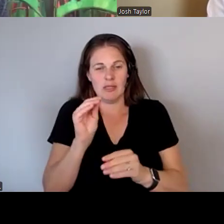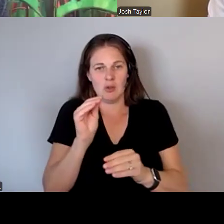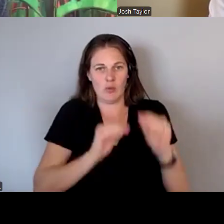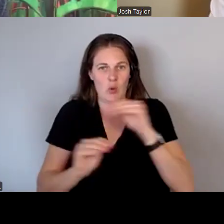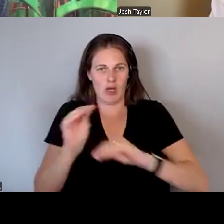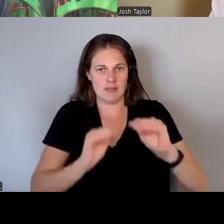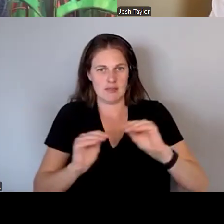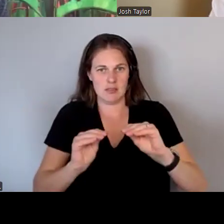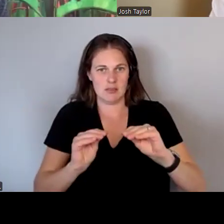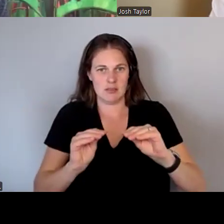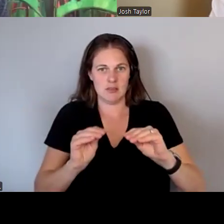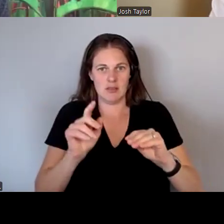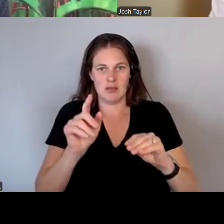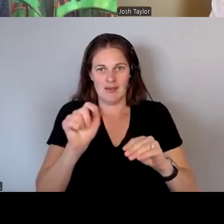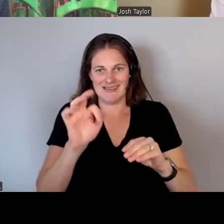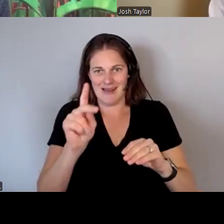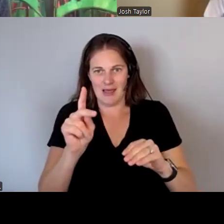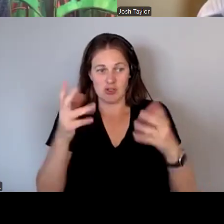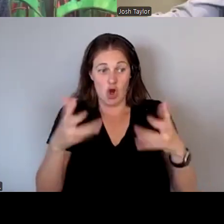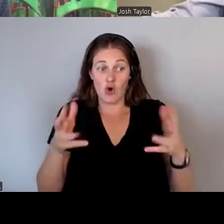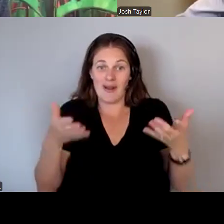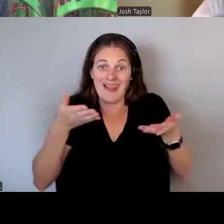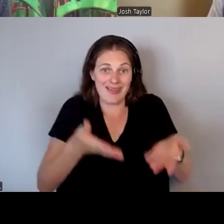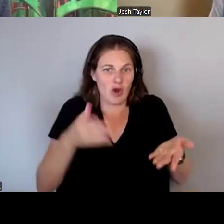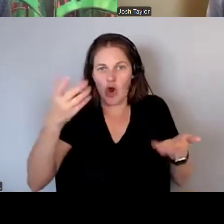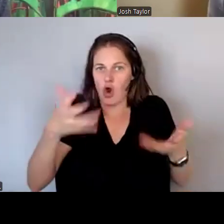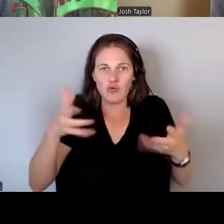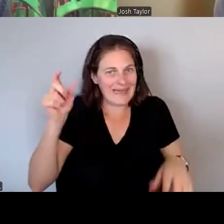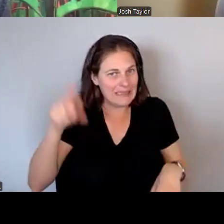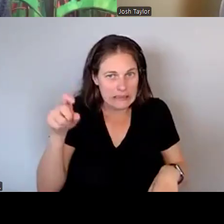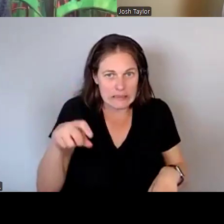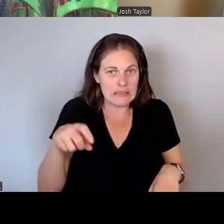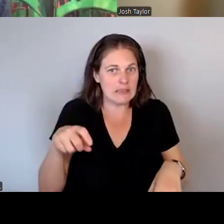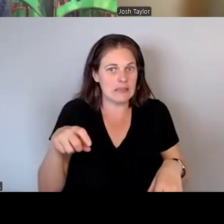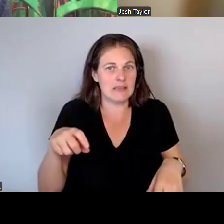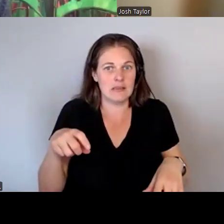that already exist and are needed and that are being hired for